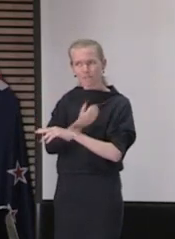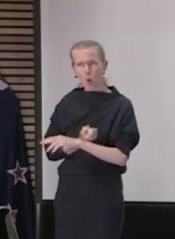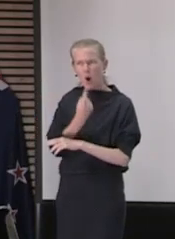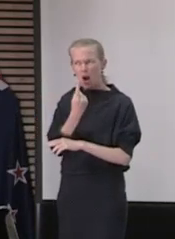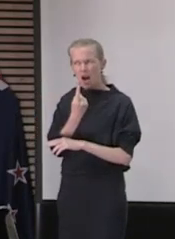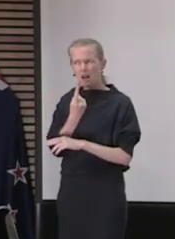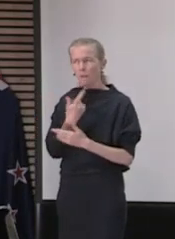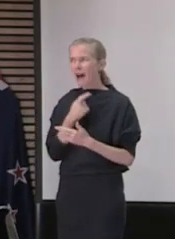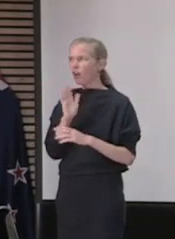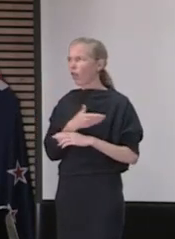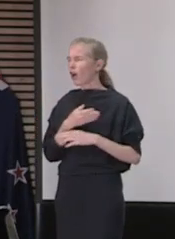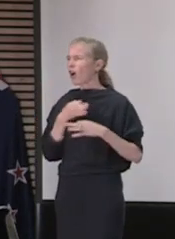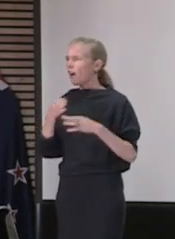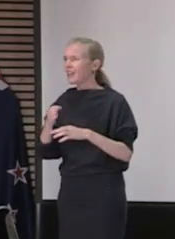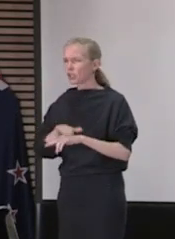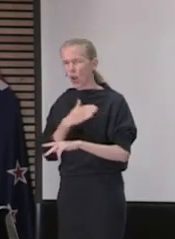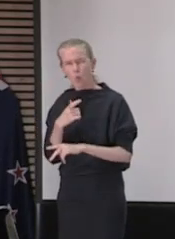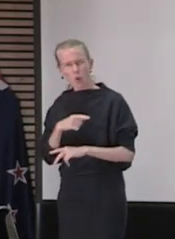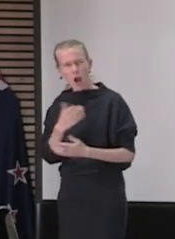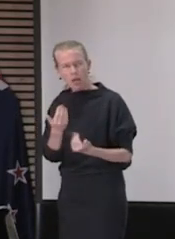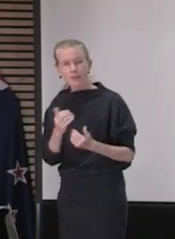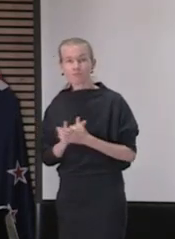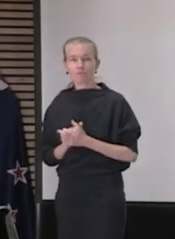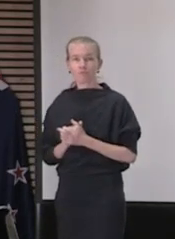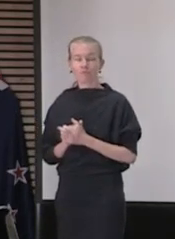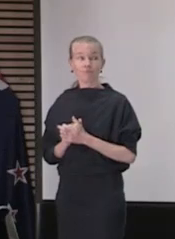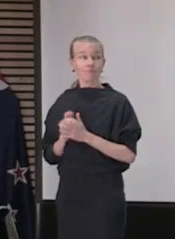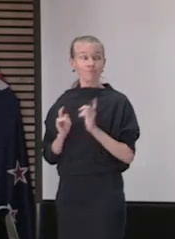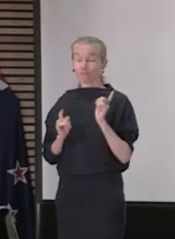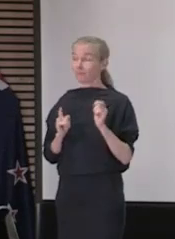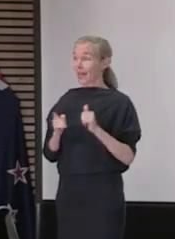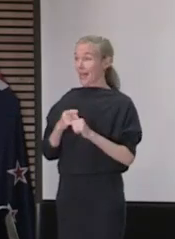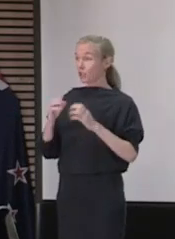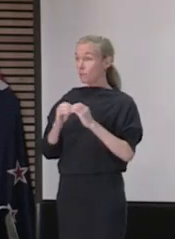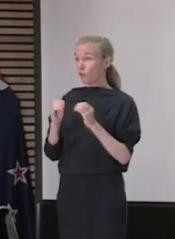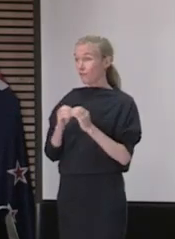In response to thefirst one, yes, the index casewas associated withinternational travel.